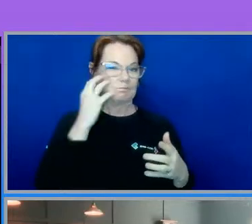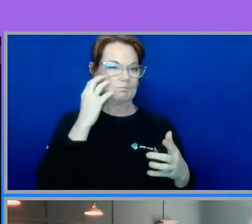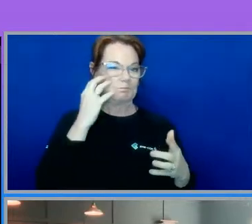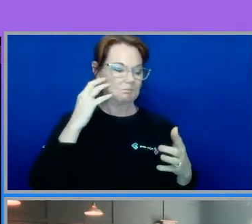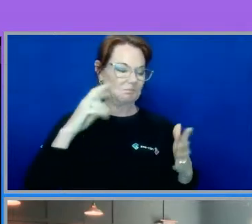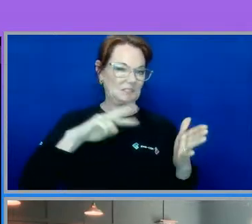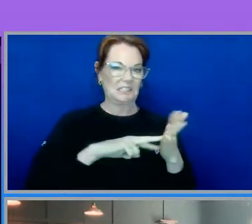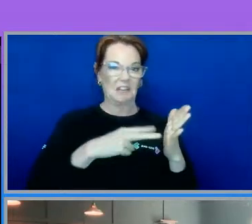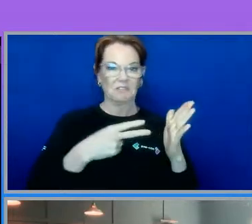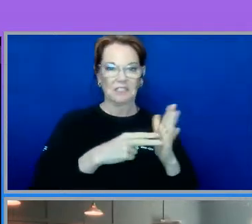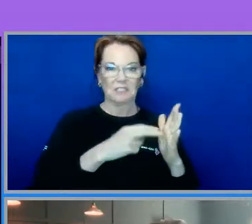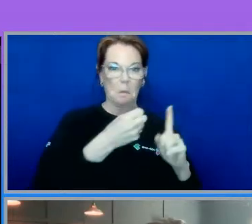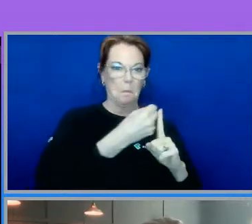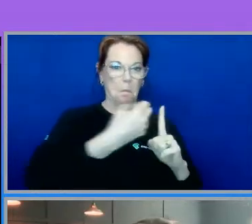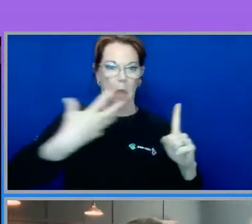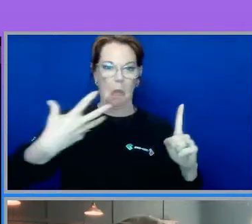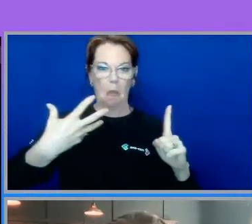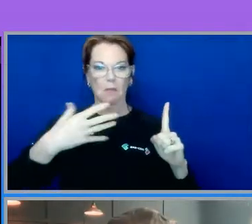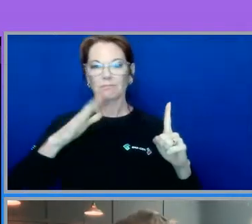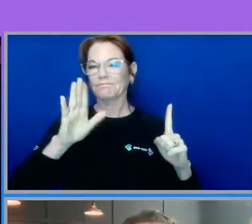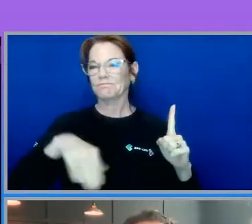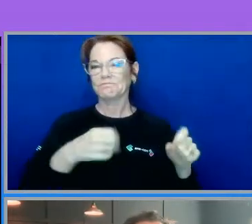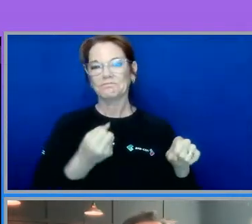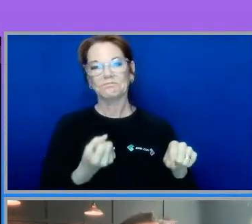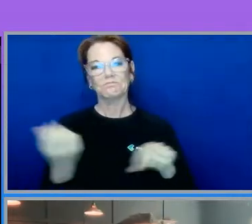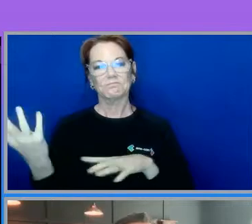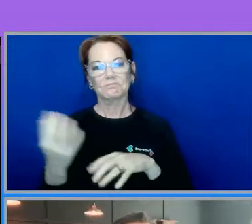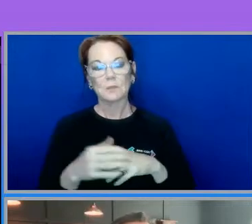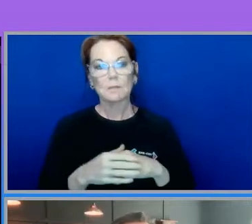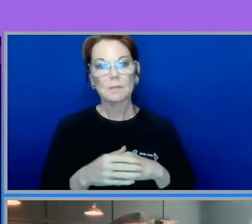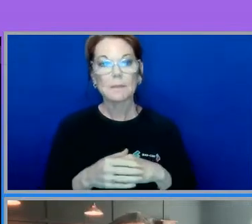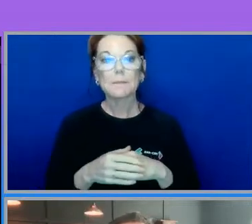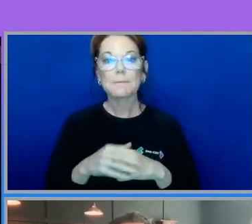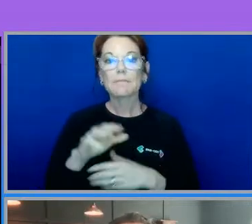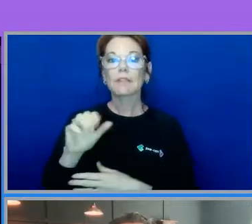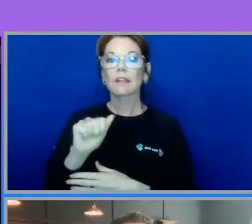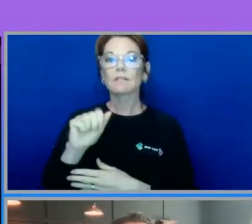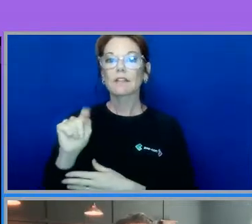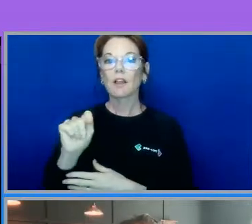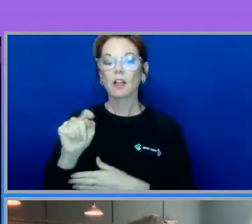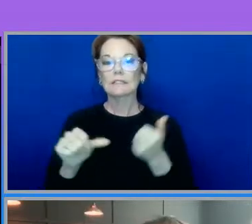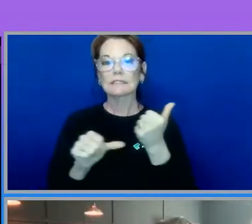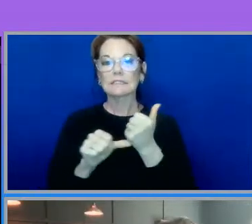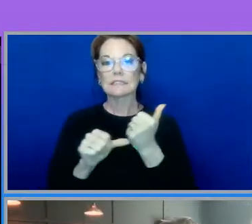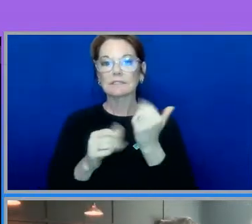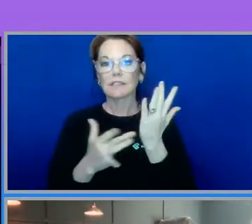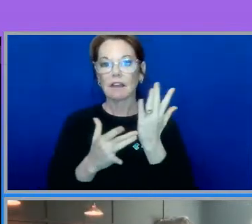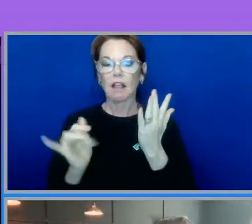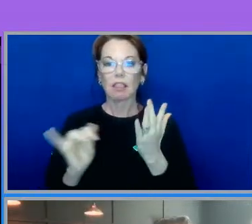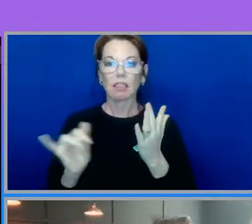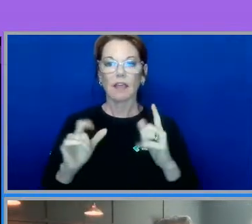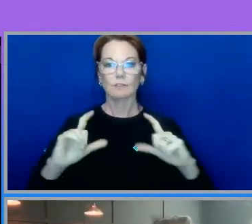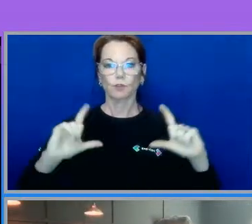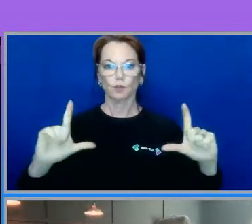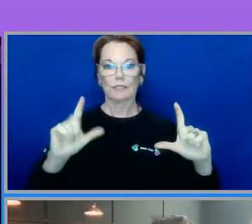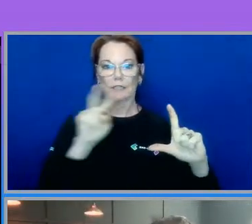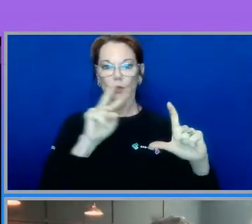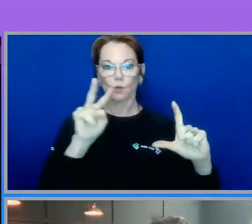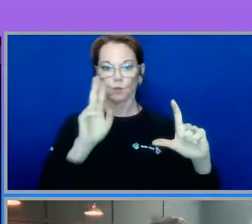moving through. So why does it matter? Well, assistive technology like screen readers do not have the ability to see a